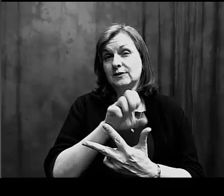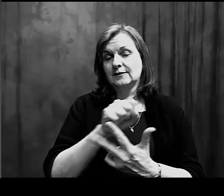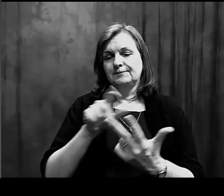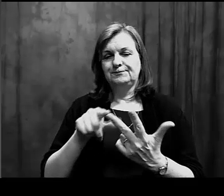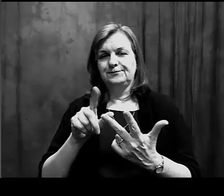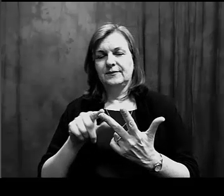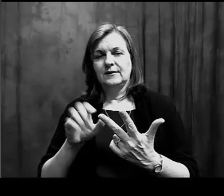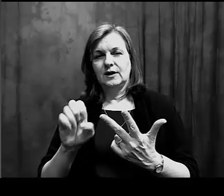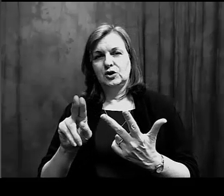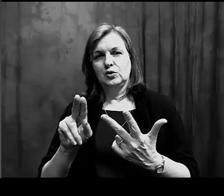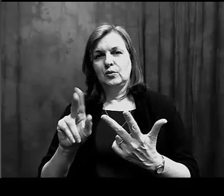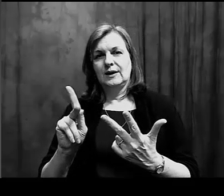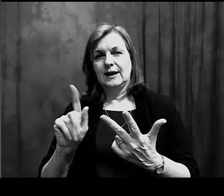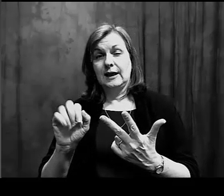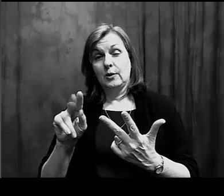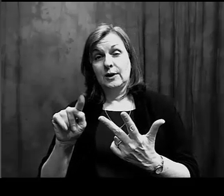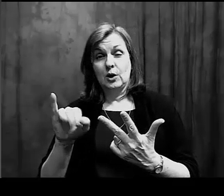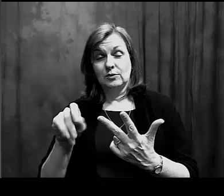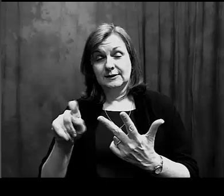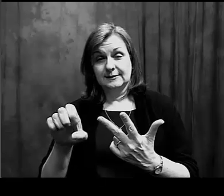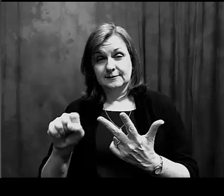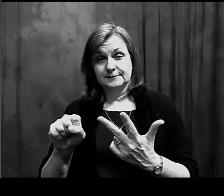and then we have eukaryotes